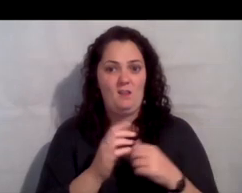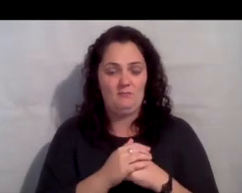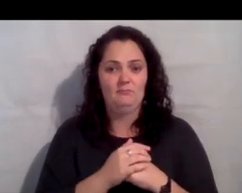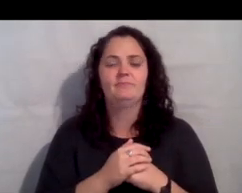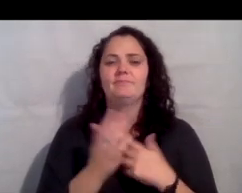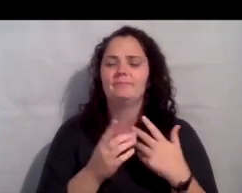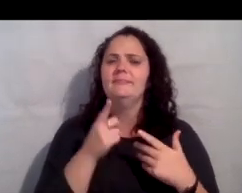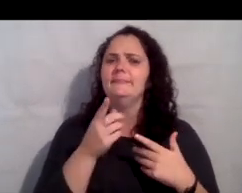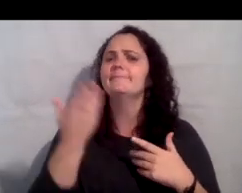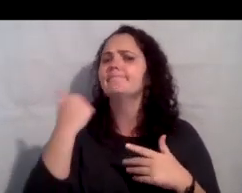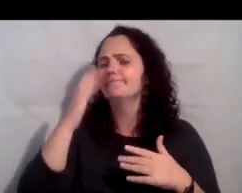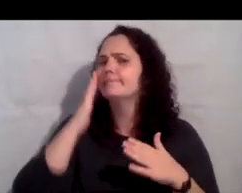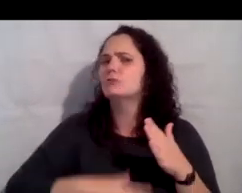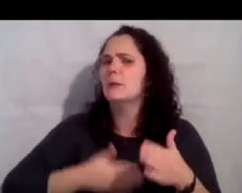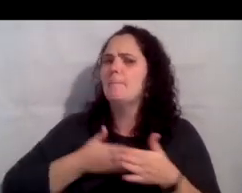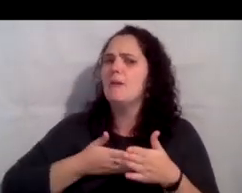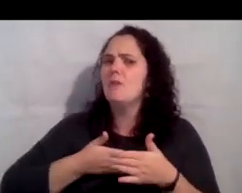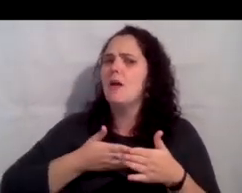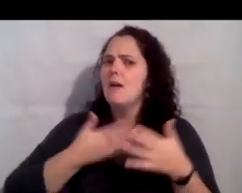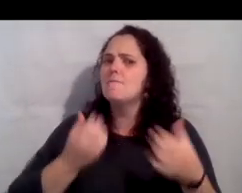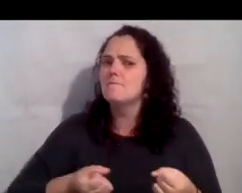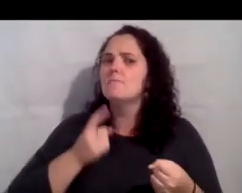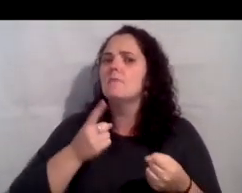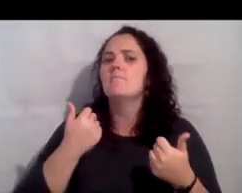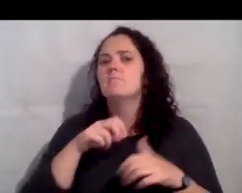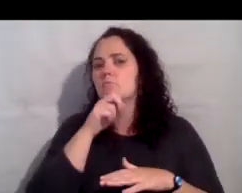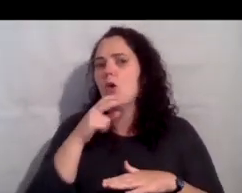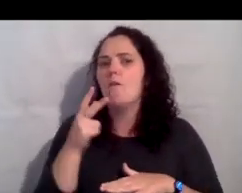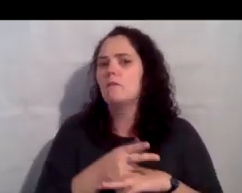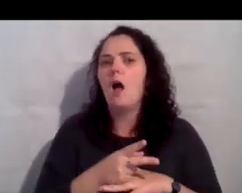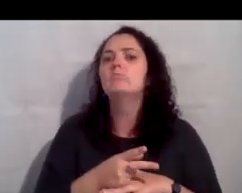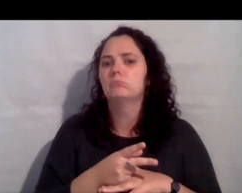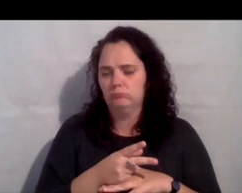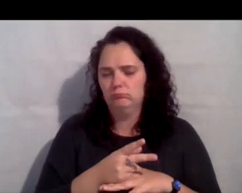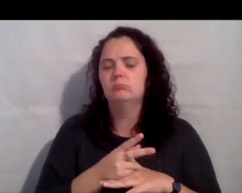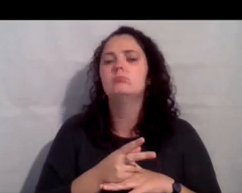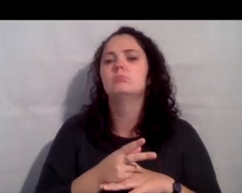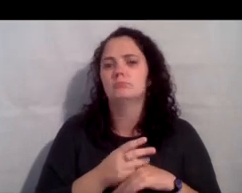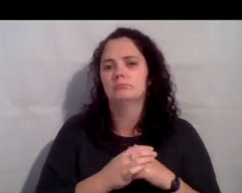woman and an artist in the 20th century, especially in the big institutions and official institutions like the Royal Academy.